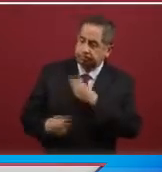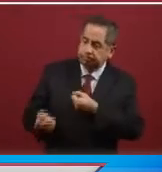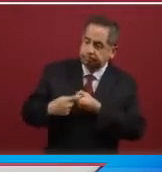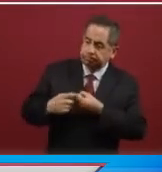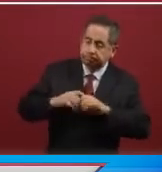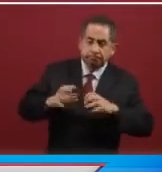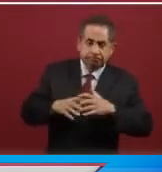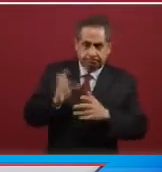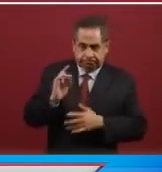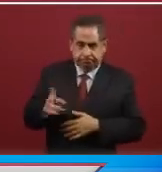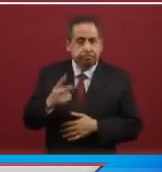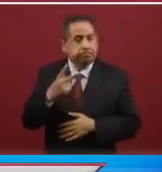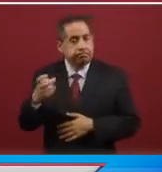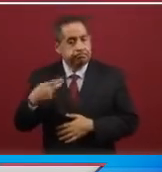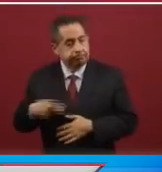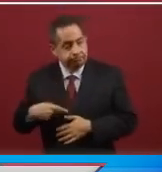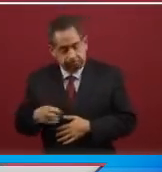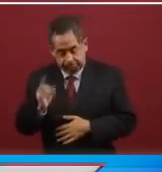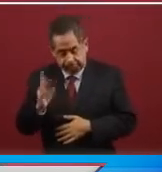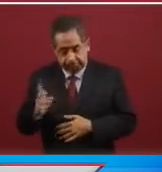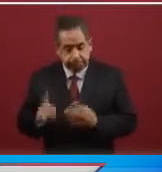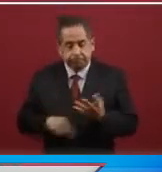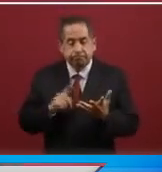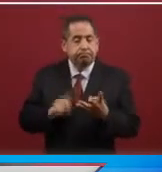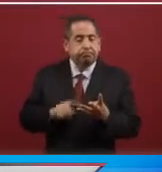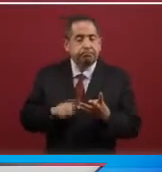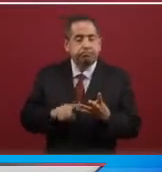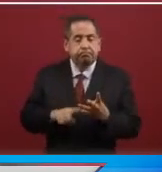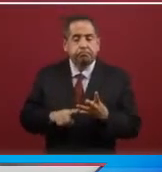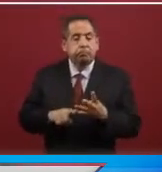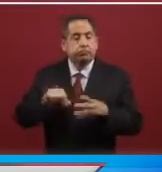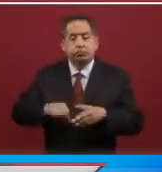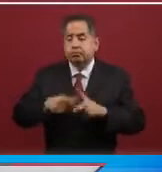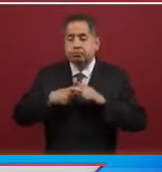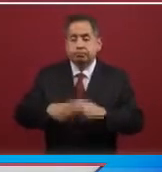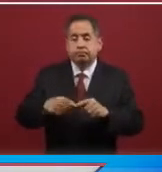similar to that arrested on the weekend with a trip from Tuxtla Gutiérrez to the border with the United States